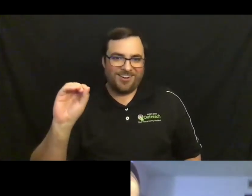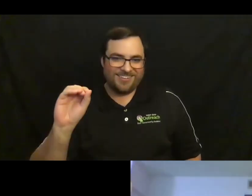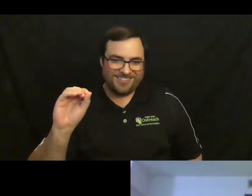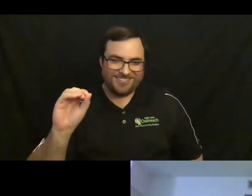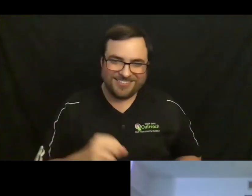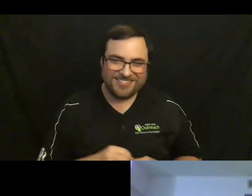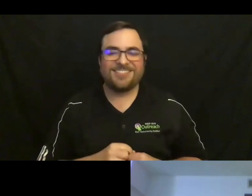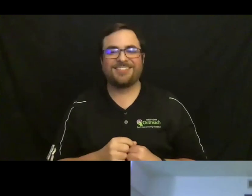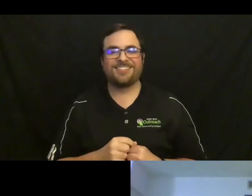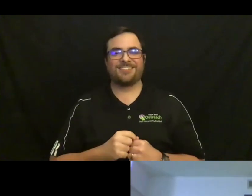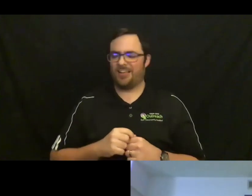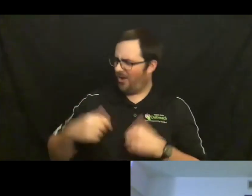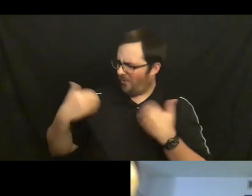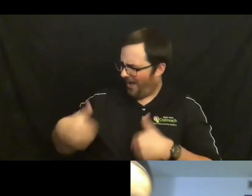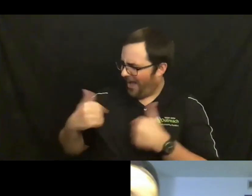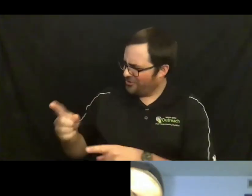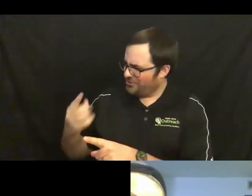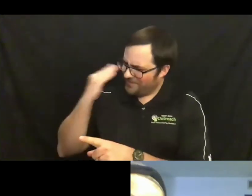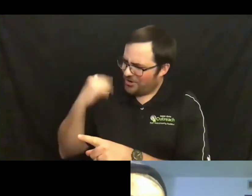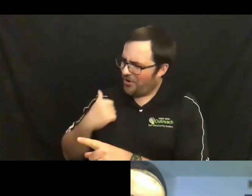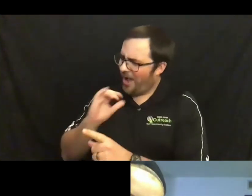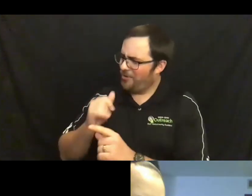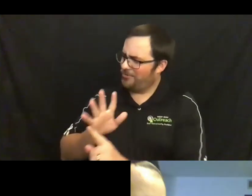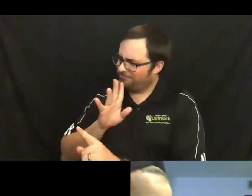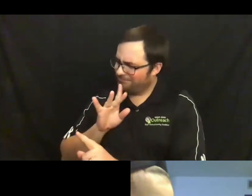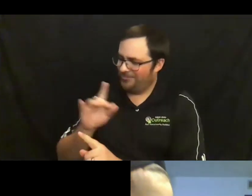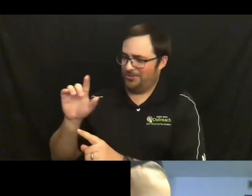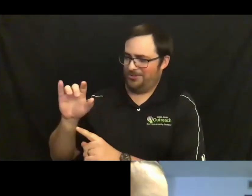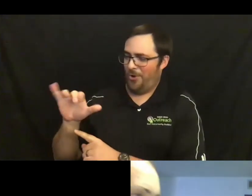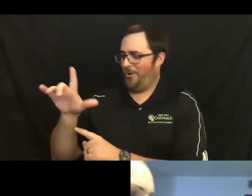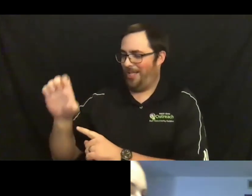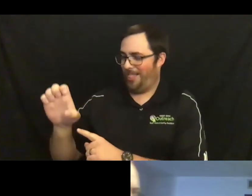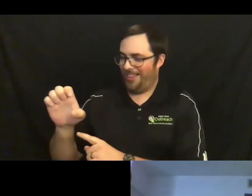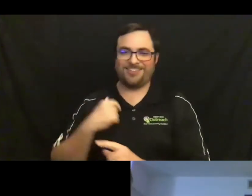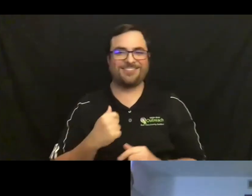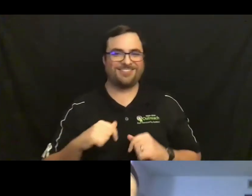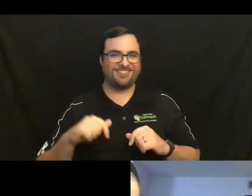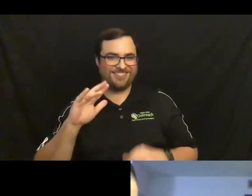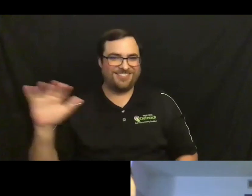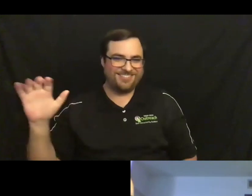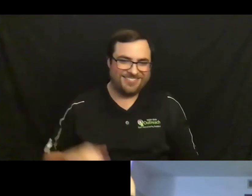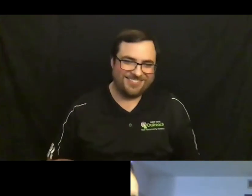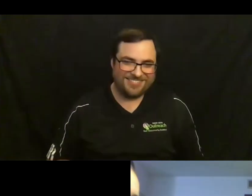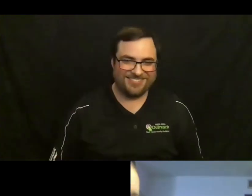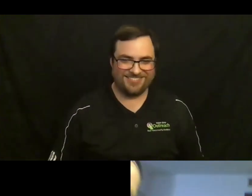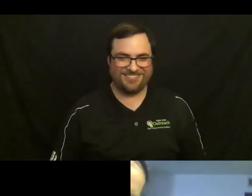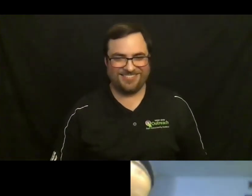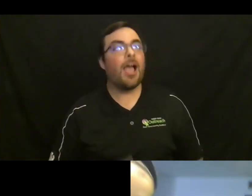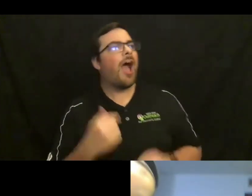Jen: Wow, you even know how to yodel! Gavin: Yoda-lee-hoo!! Gavin's sister: I know how to yodel!